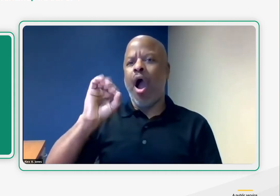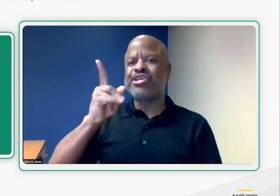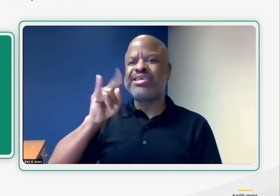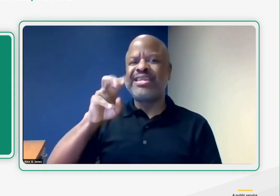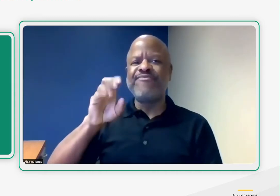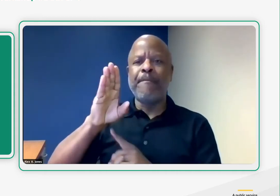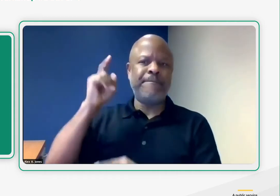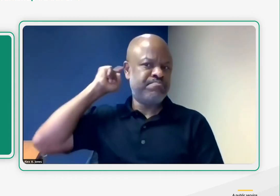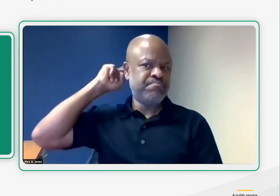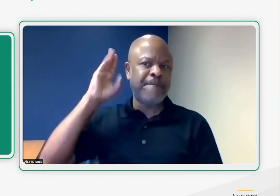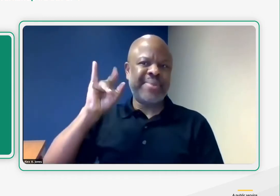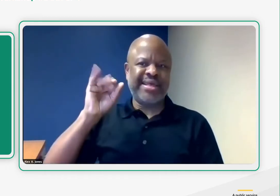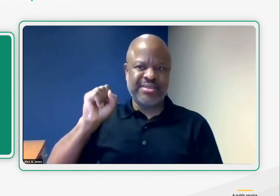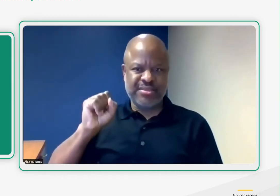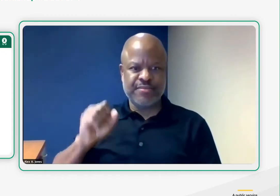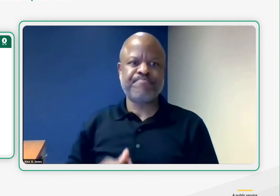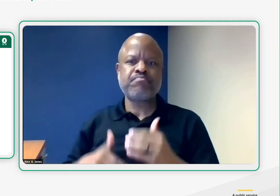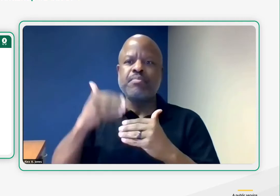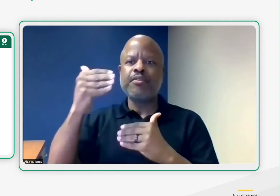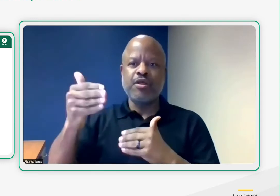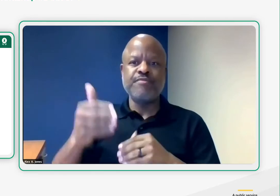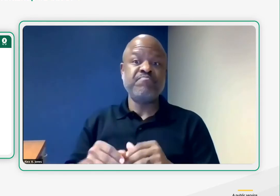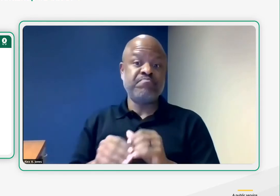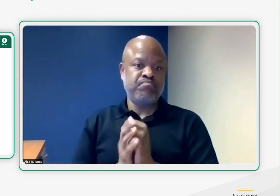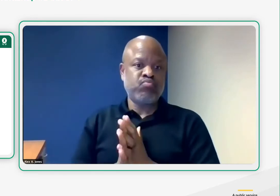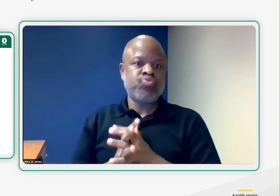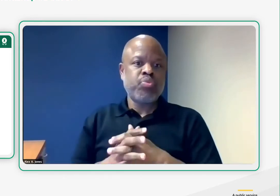That is related to a cognitive bias that we went into the process with.